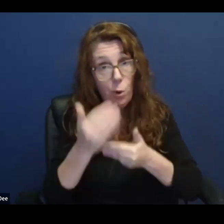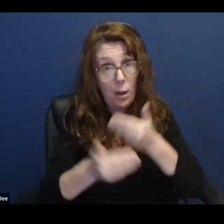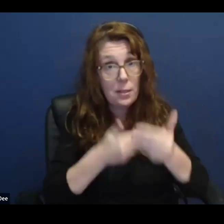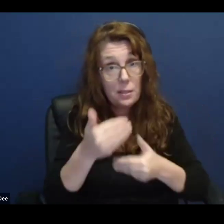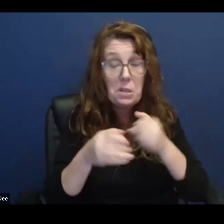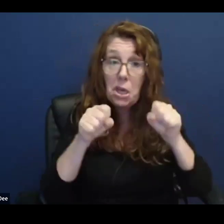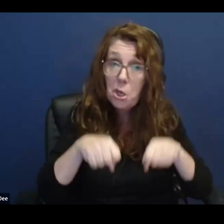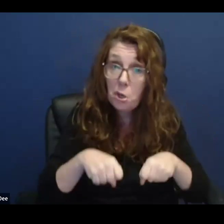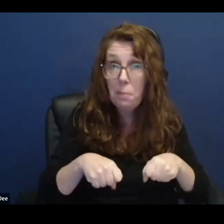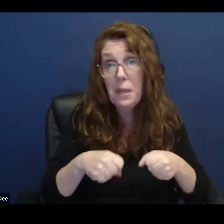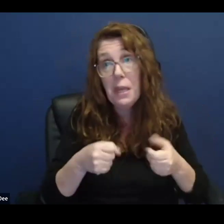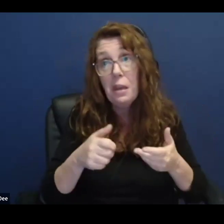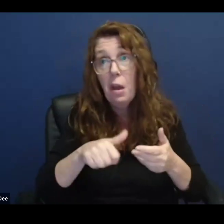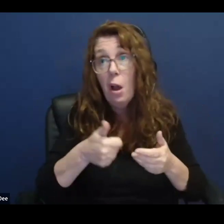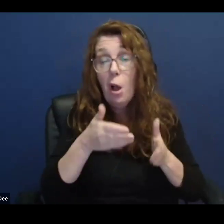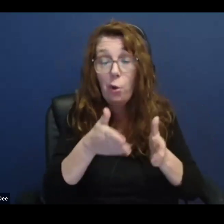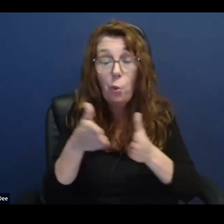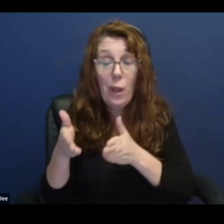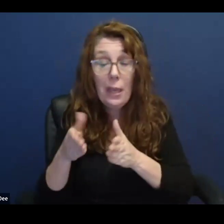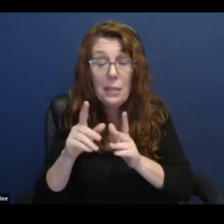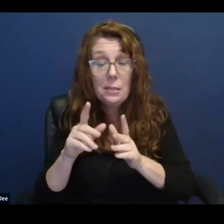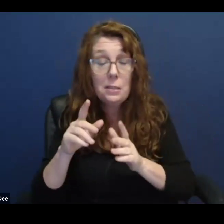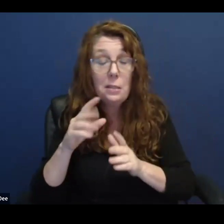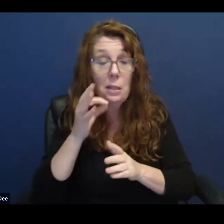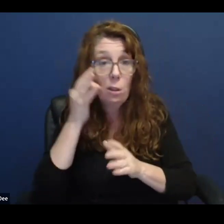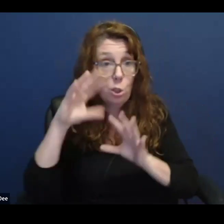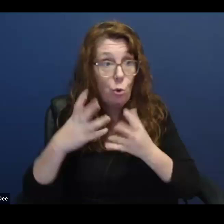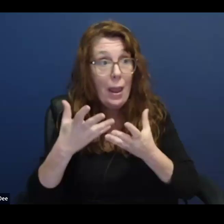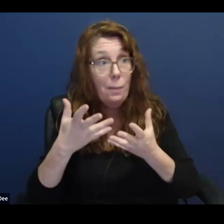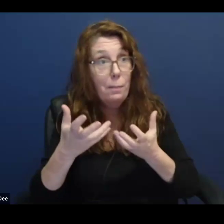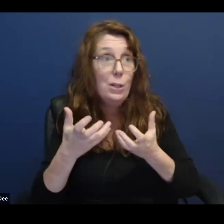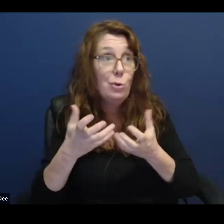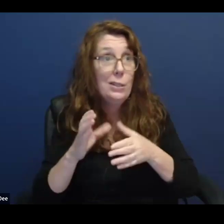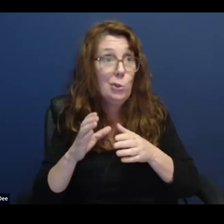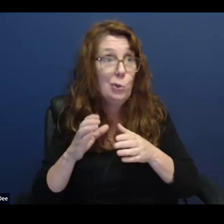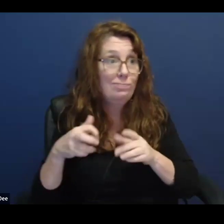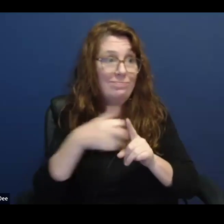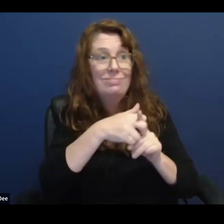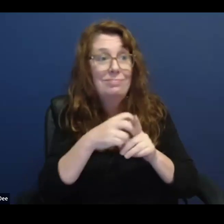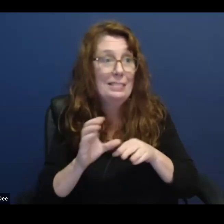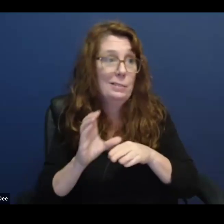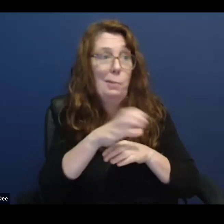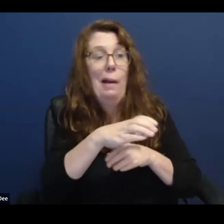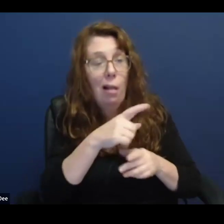could be that there are other ways the Tribe might try to compel consultation in in those cases.